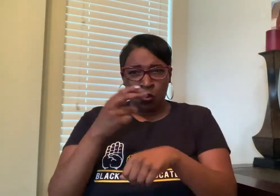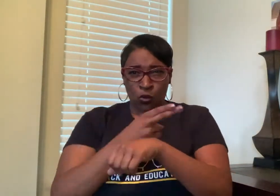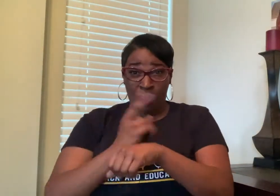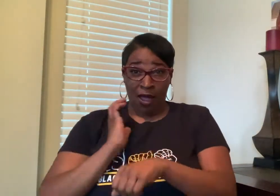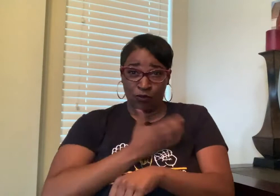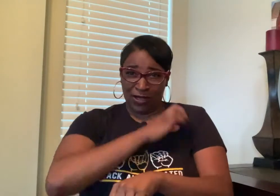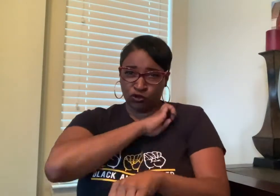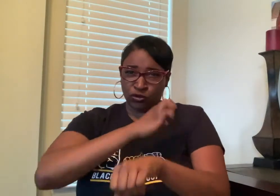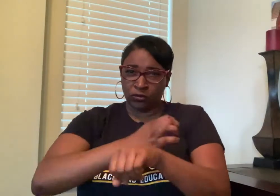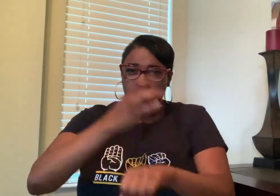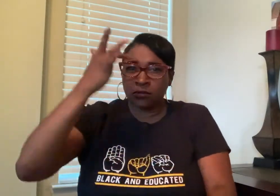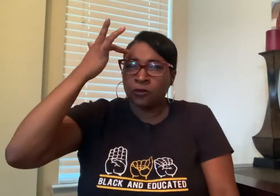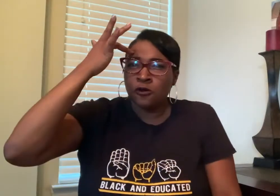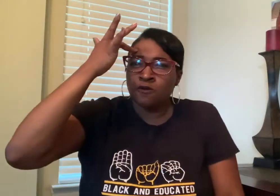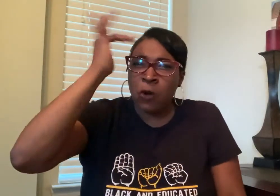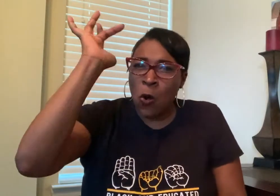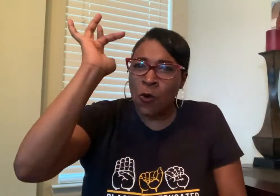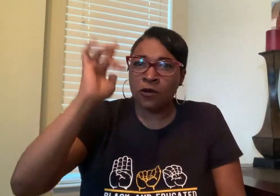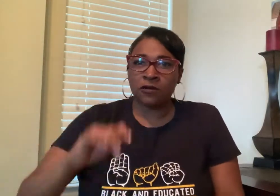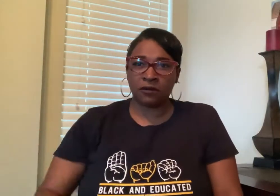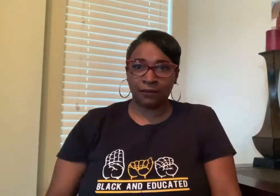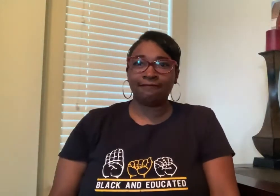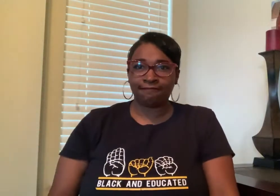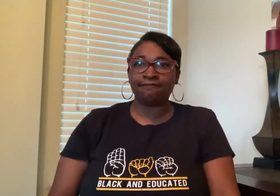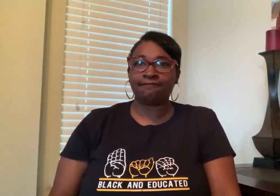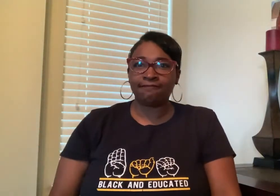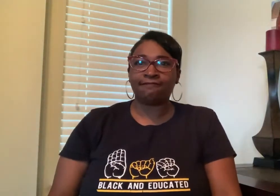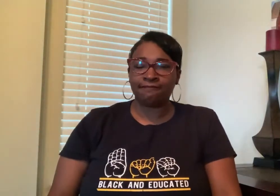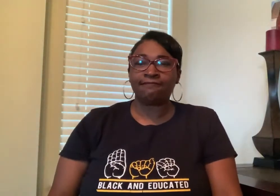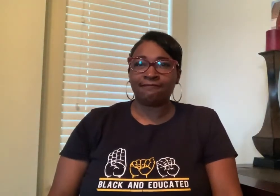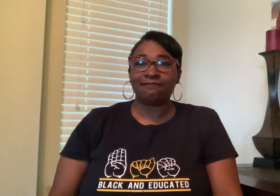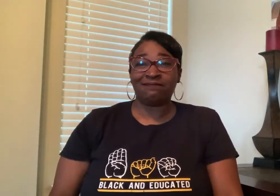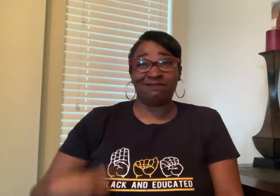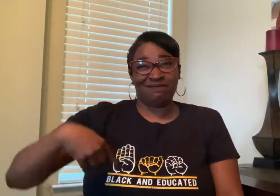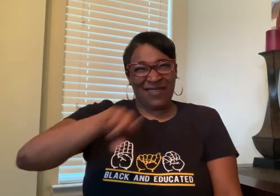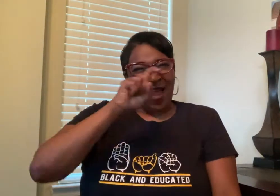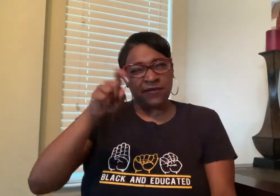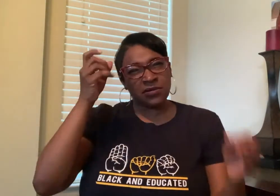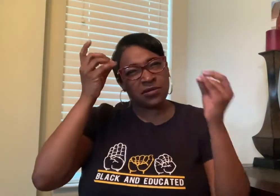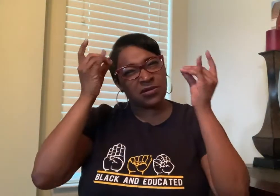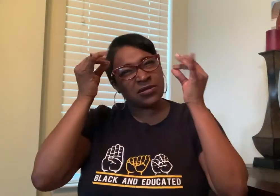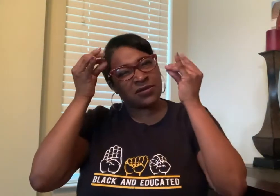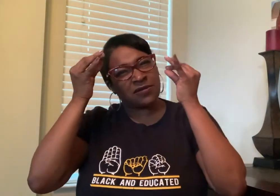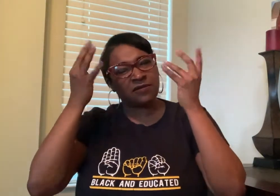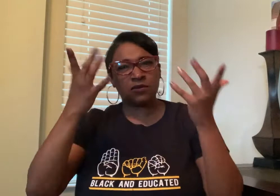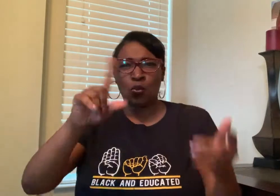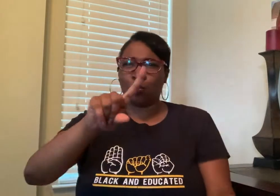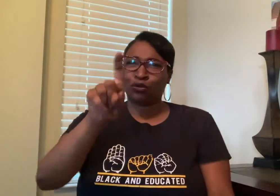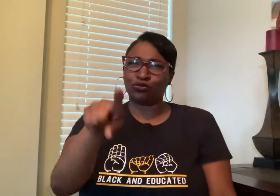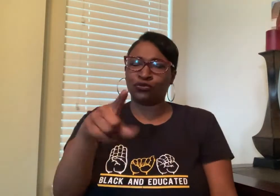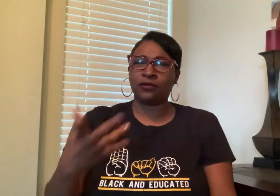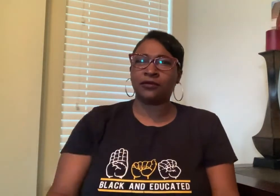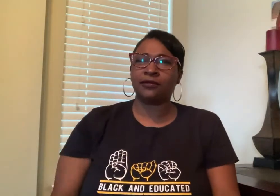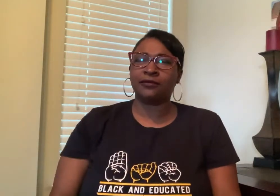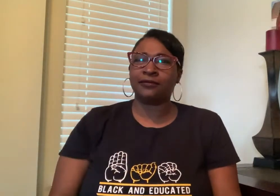down to the individual. And we can do it! We must use our energy and intelligence.